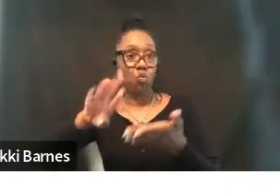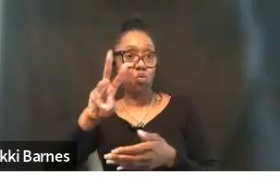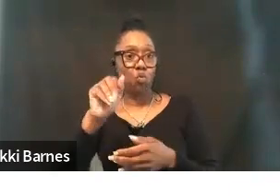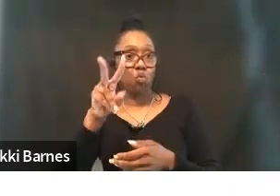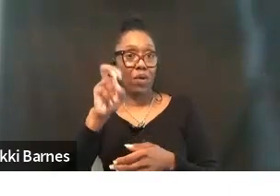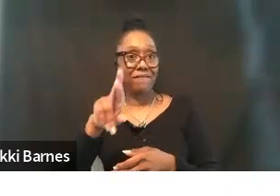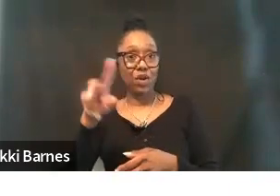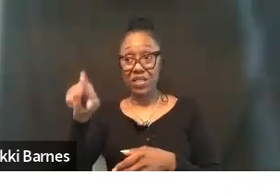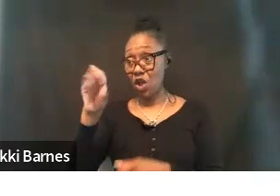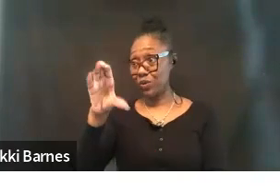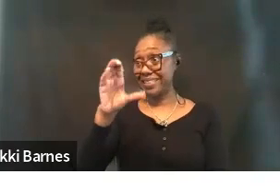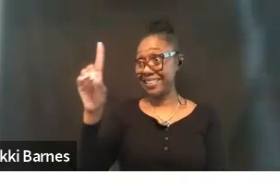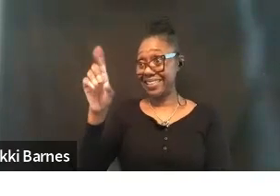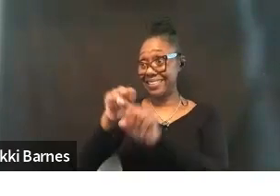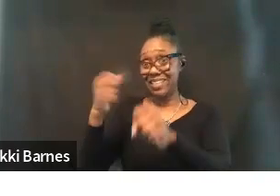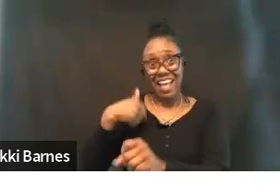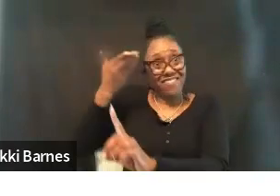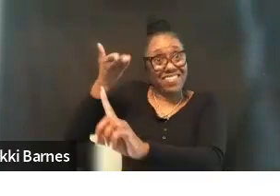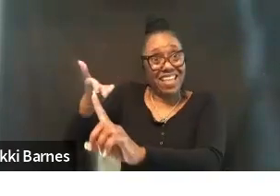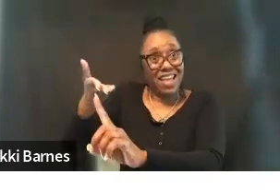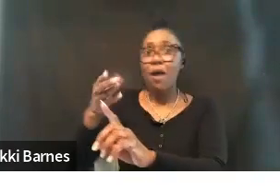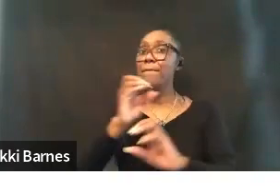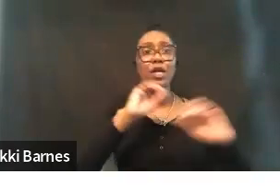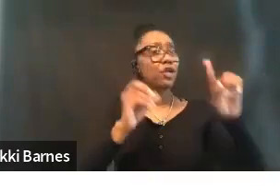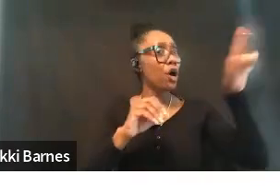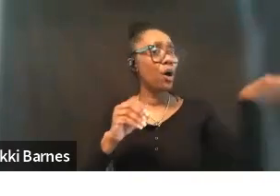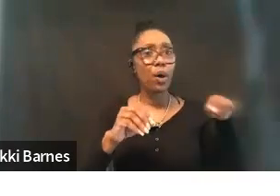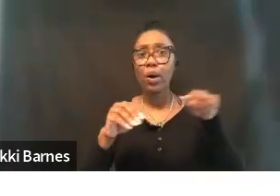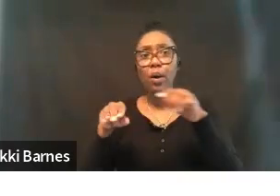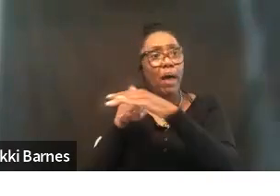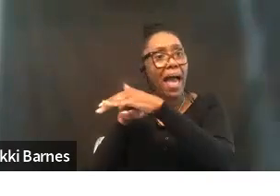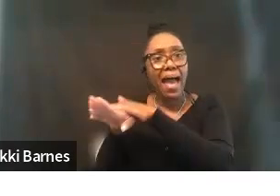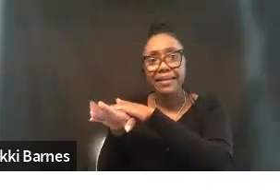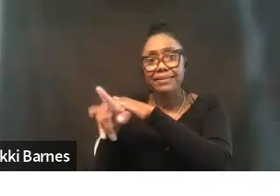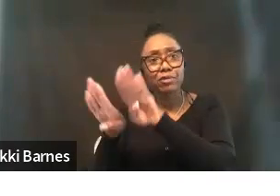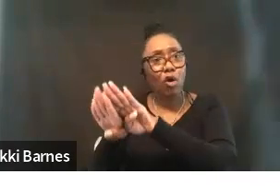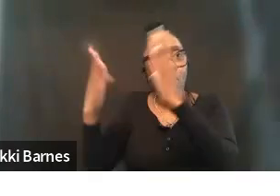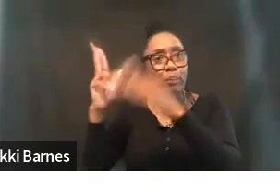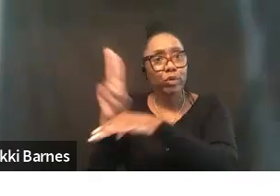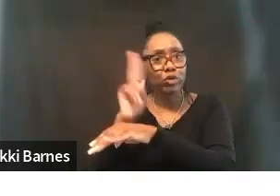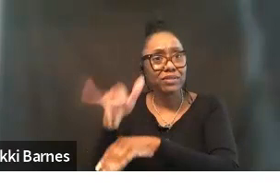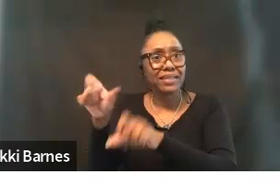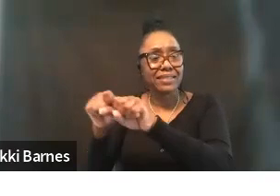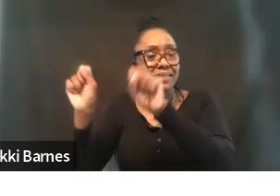So, we got a lot of feedback about. There weren't providers of those services or people felt like the process was either difficult or people didn't understand it.